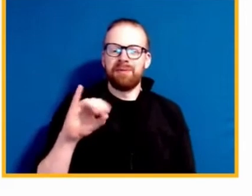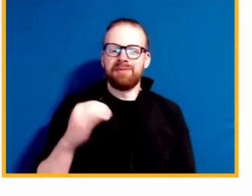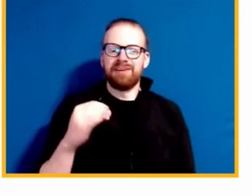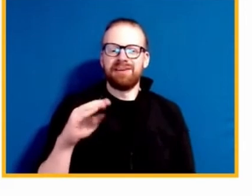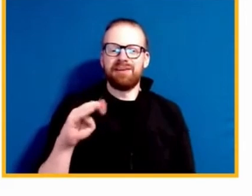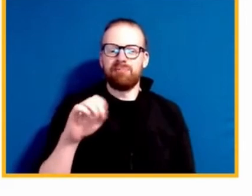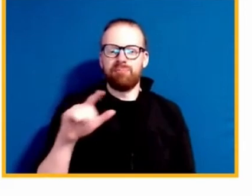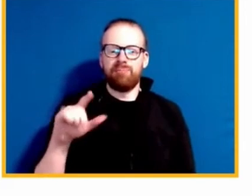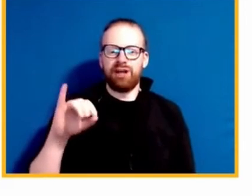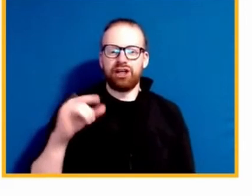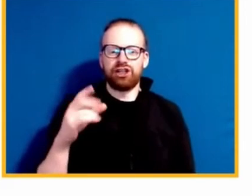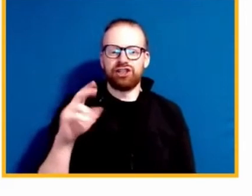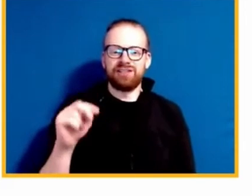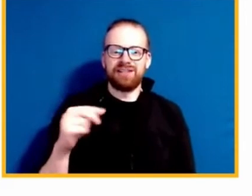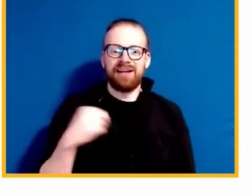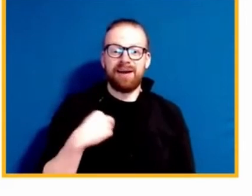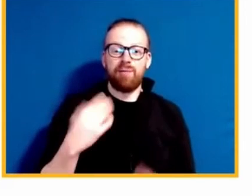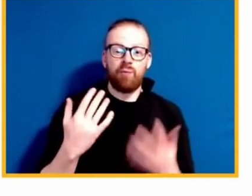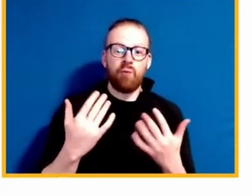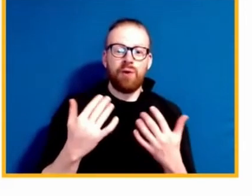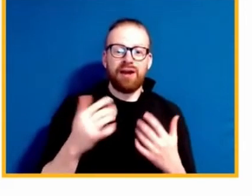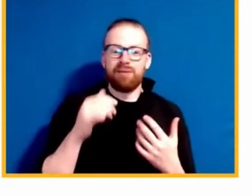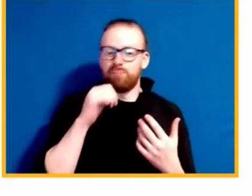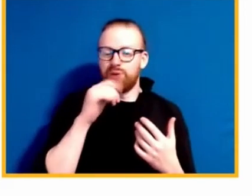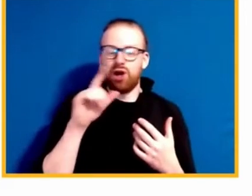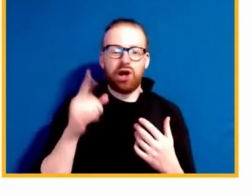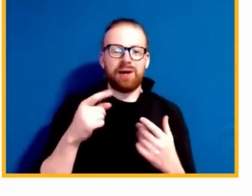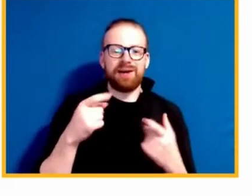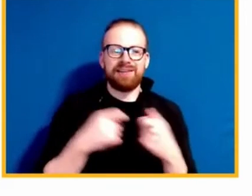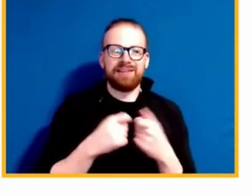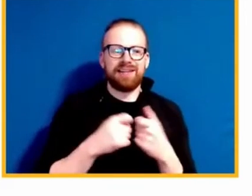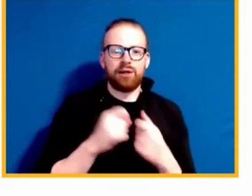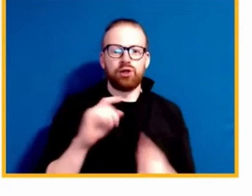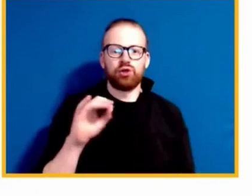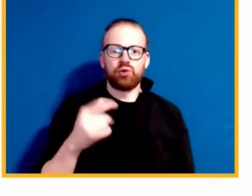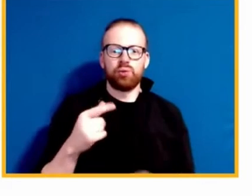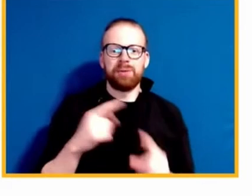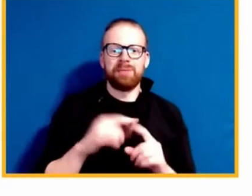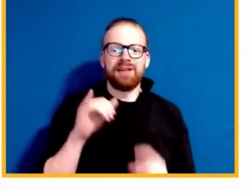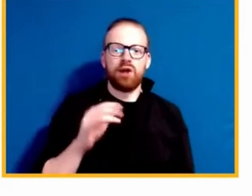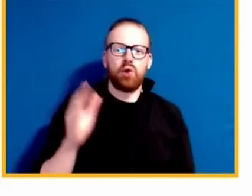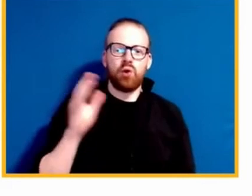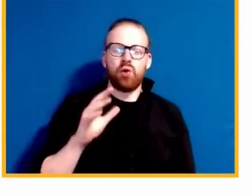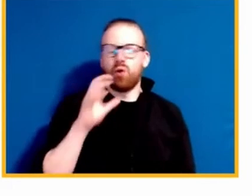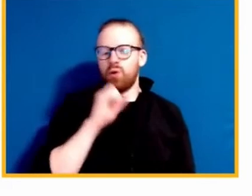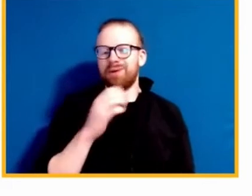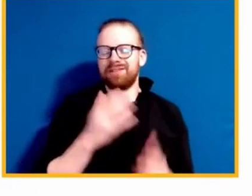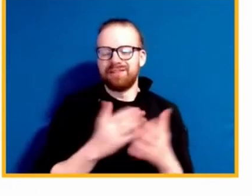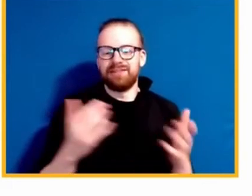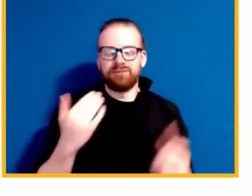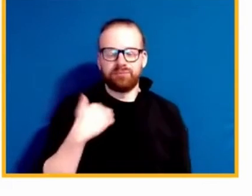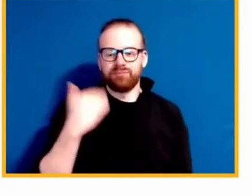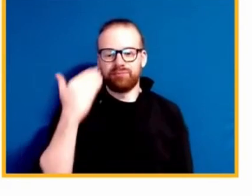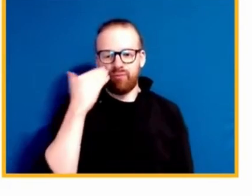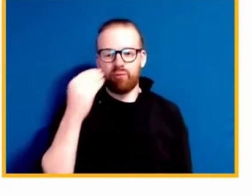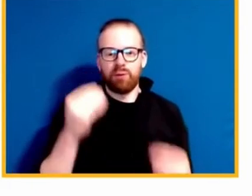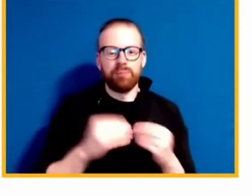I was waiting personally, you know, not just for the electroswing stuff but I was waiting for that retro stuff, and I know that more than one judge on